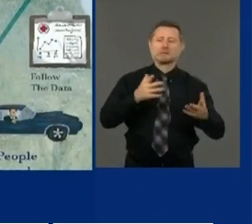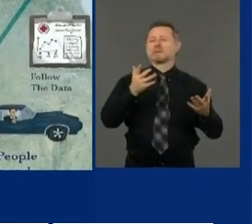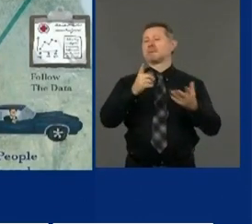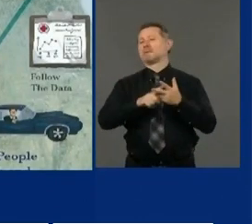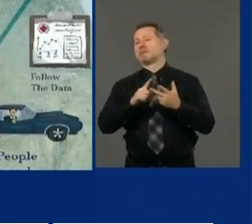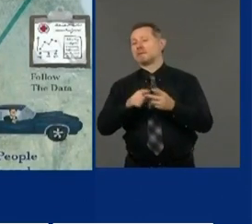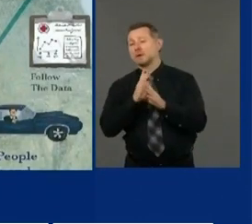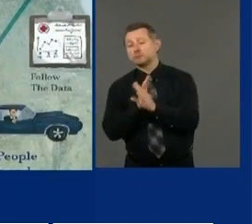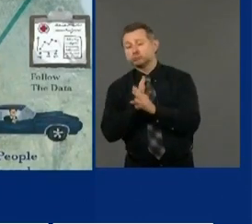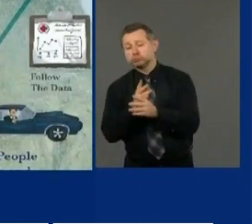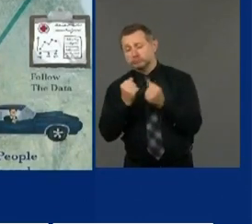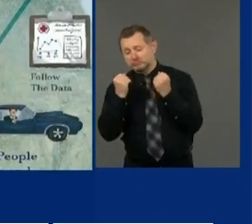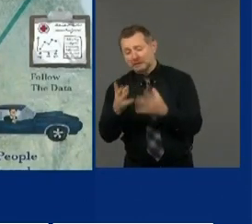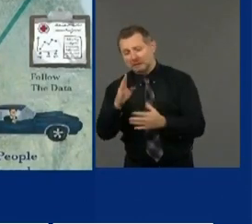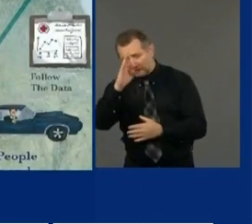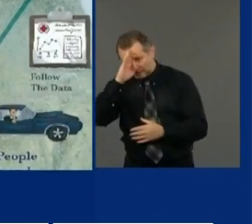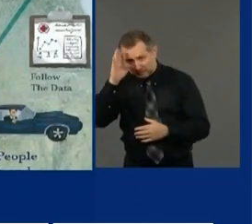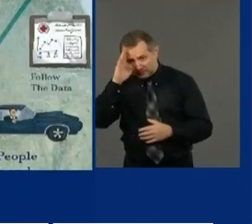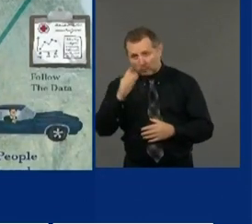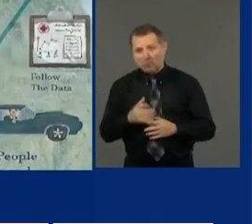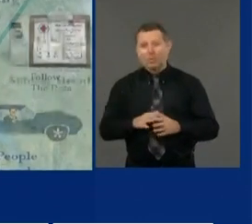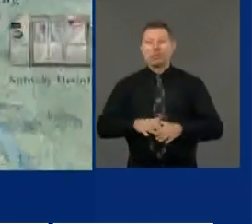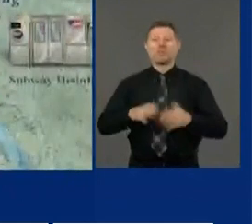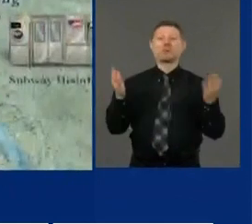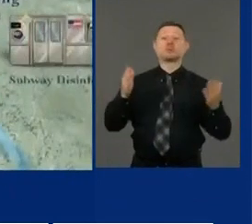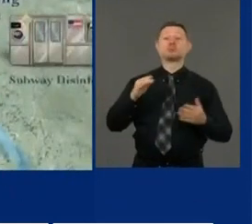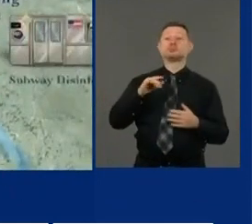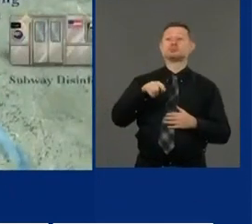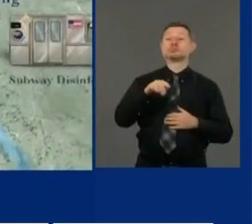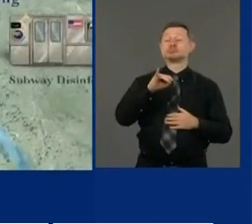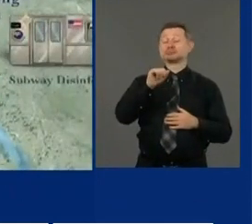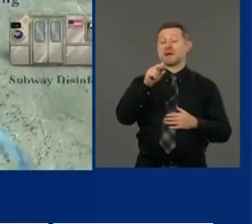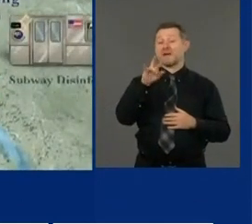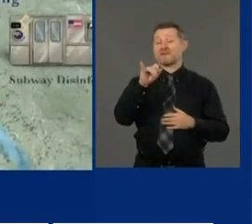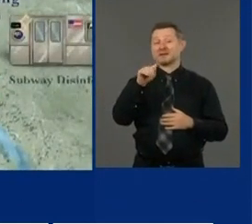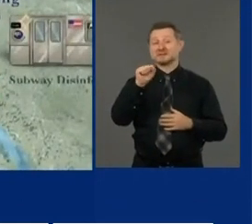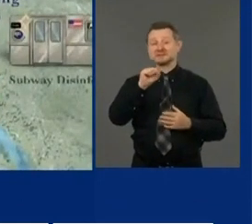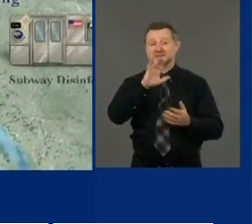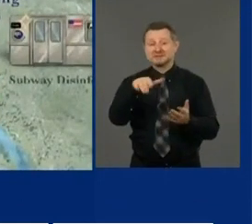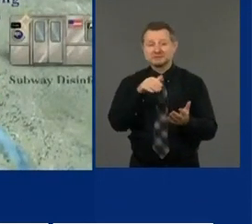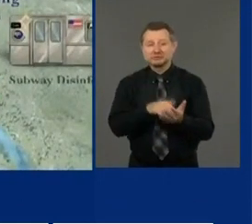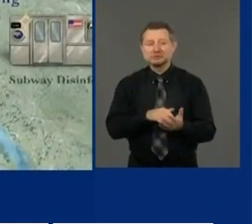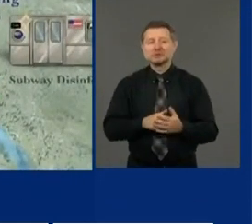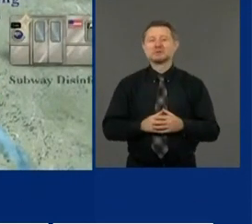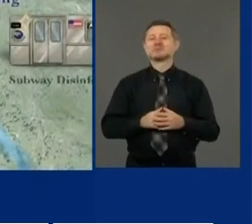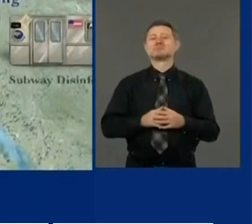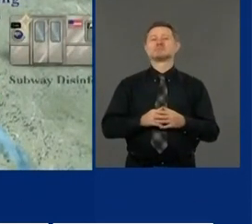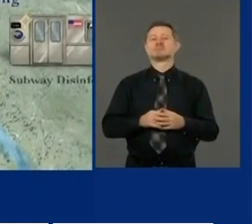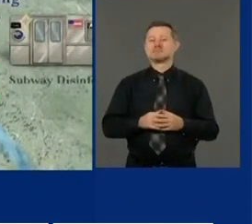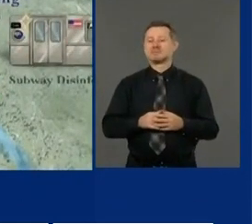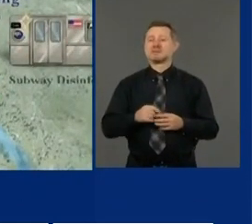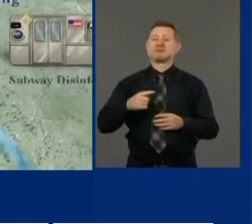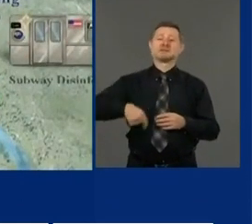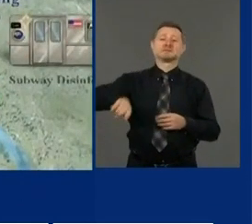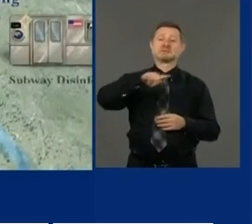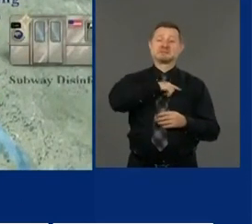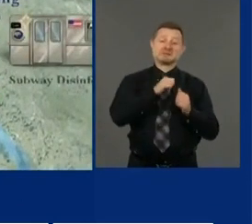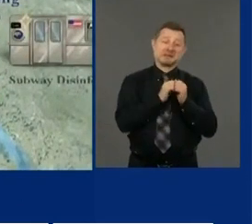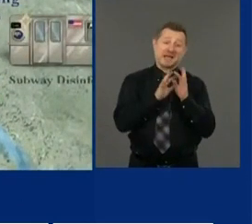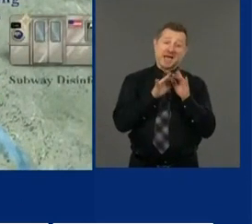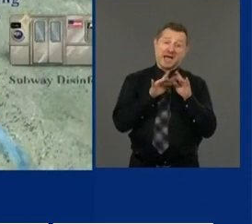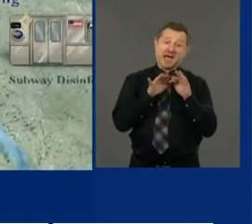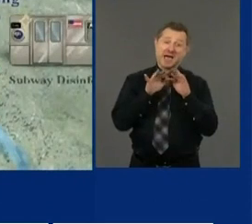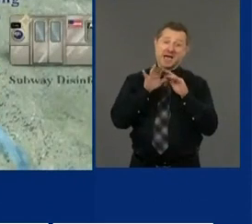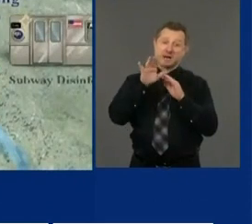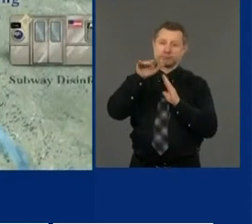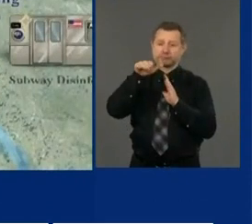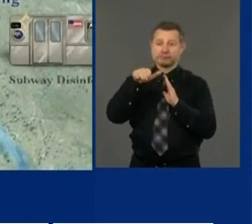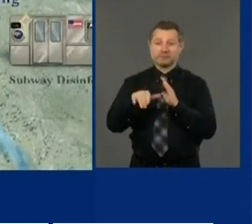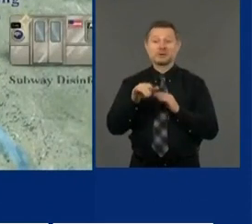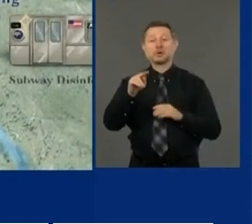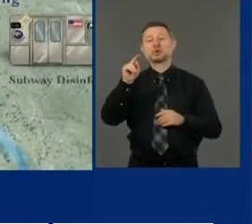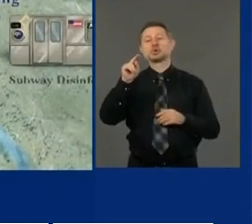GOVERNMENT, CDC, ETC.